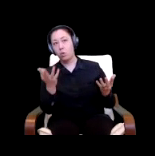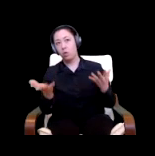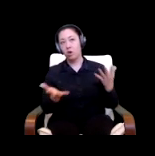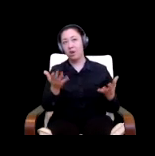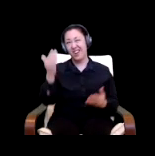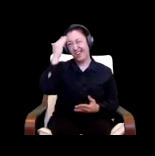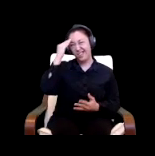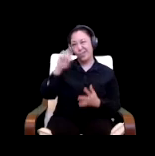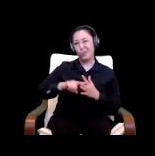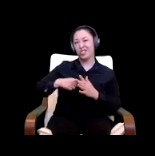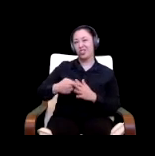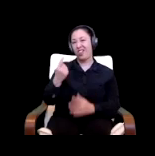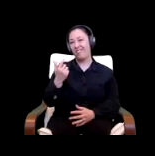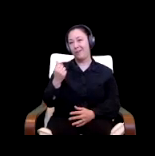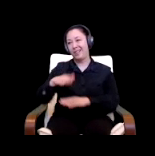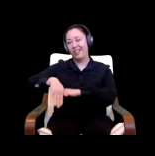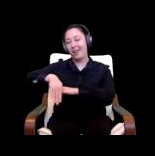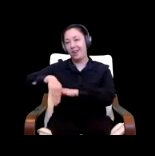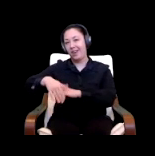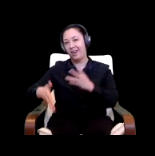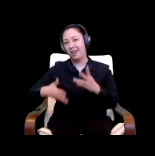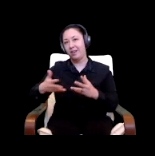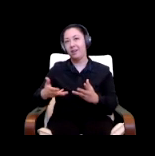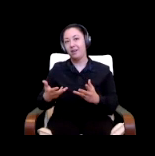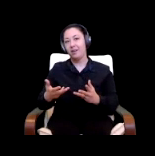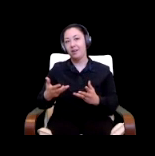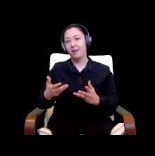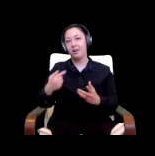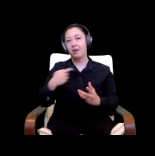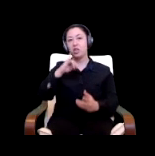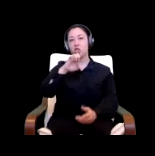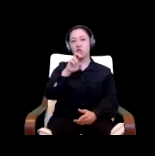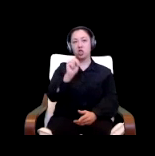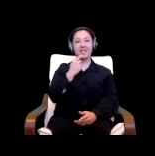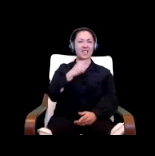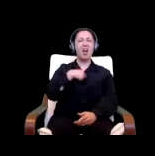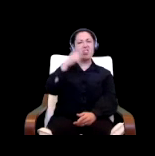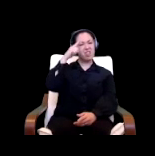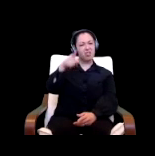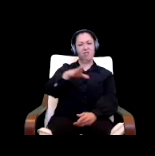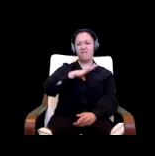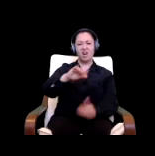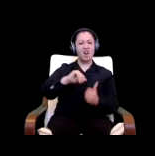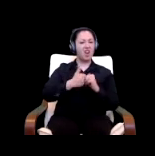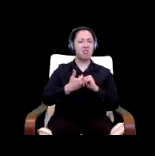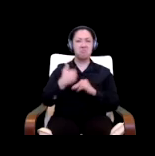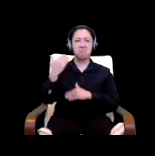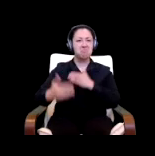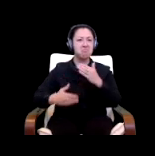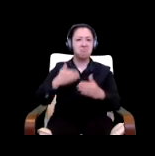I think this is fine how you are going, answering questions as they